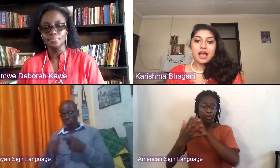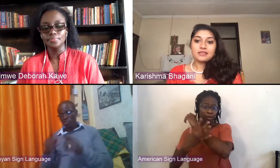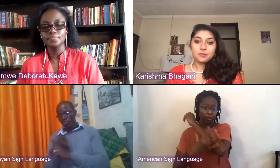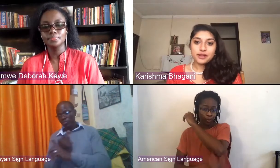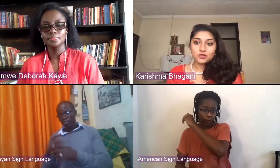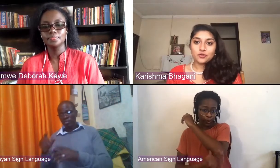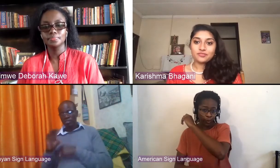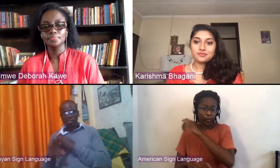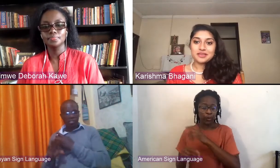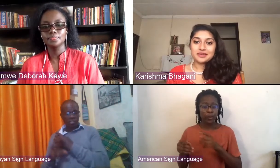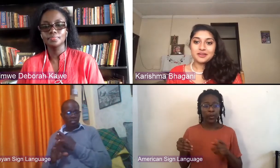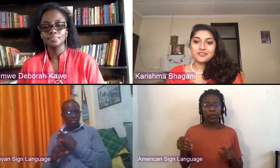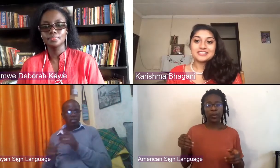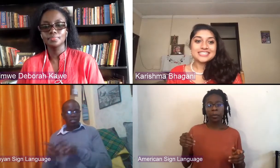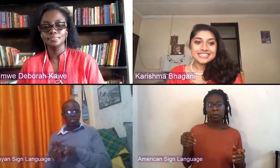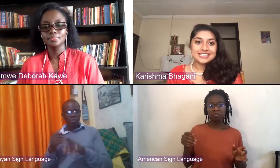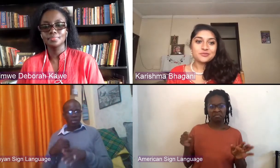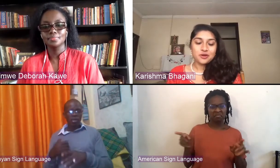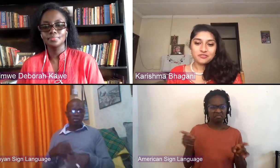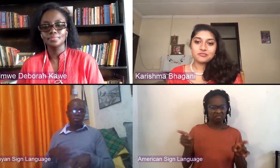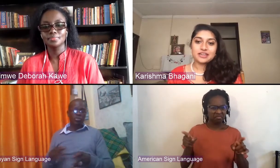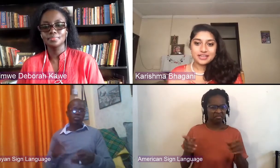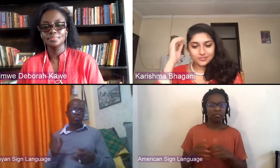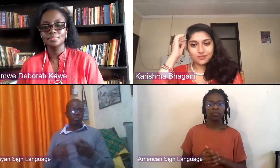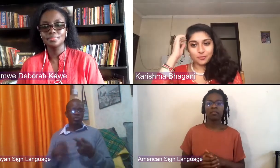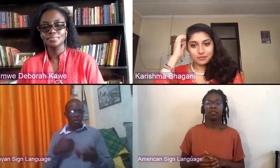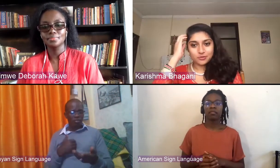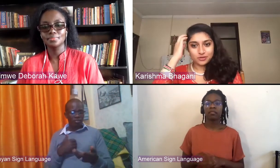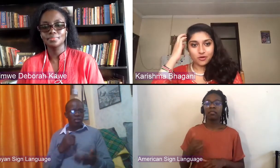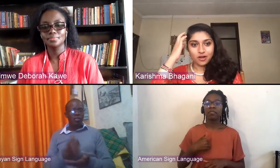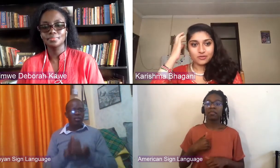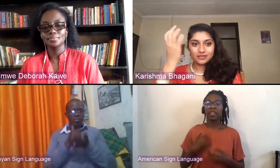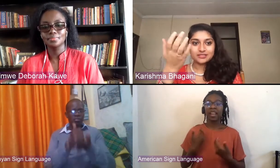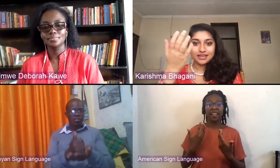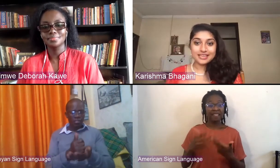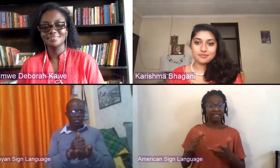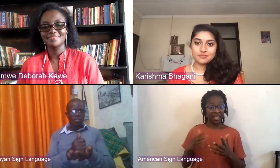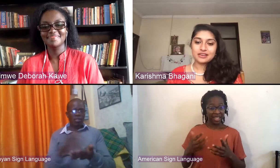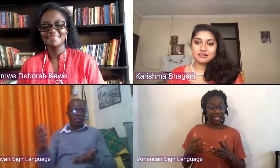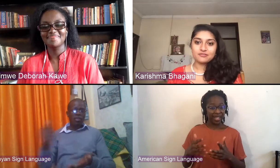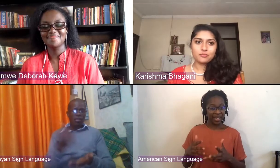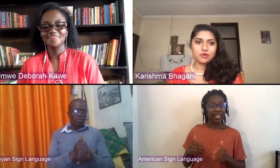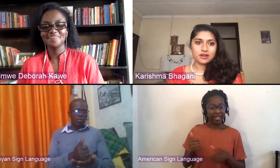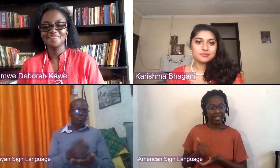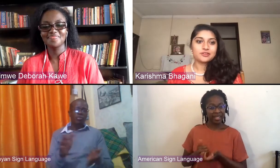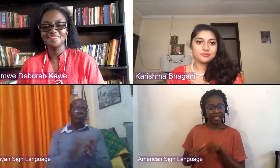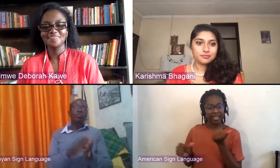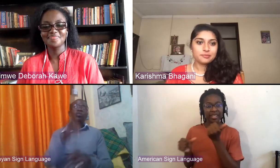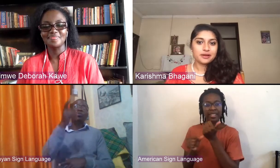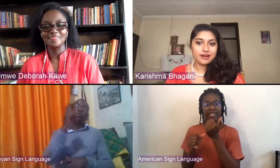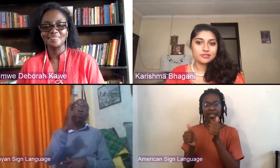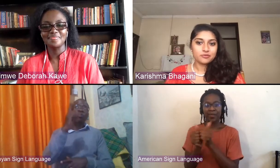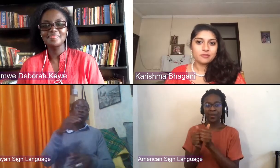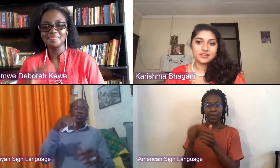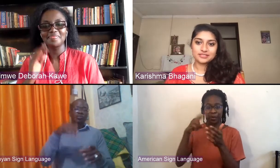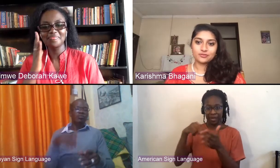I had the pleasure of assisting one of the readings of Appointment With God, with Sahim in February as part of Prepalex Realm Festival.